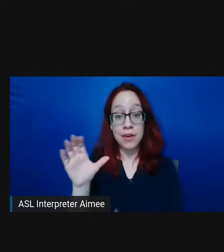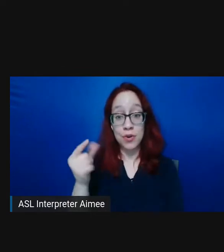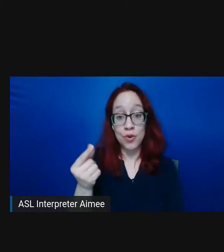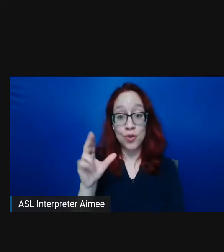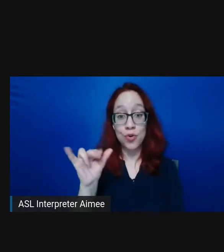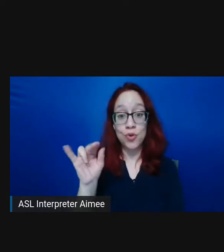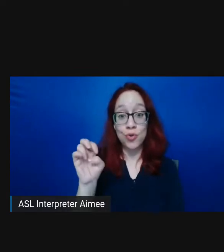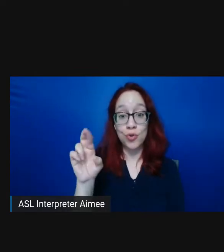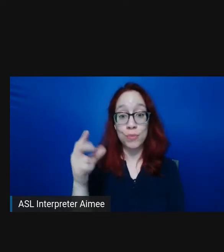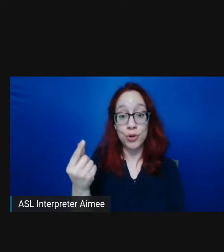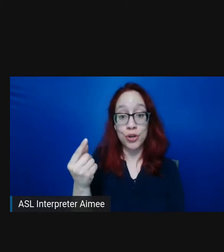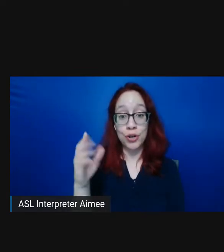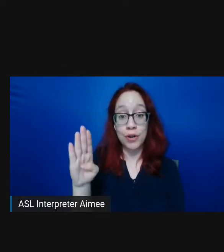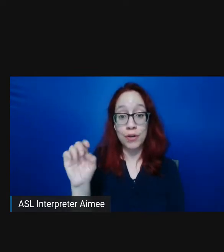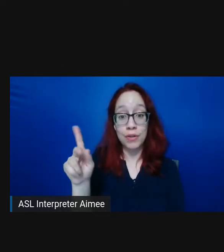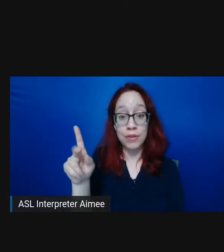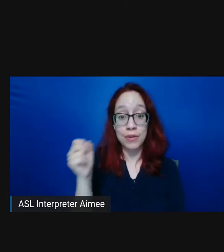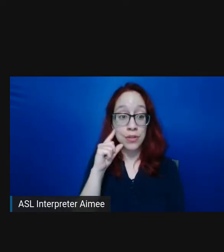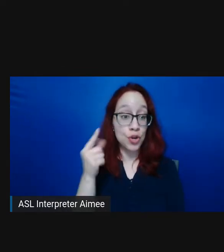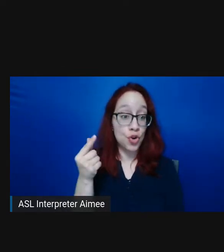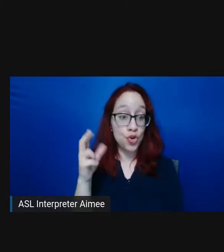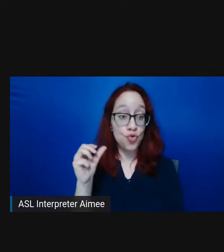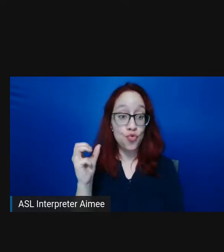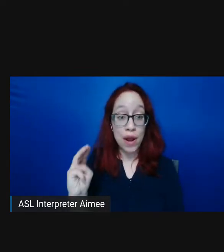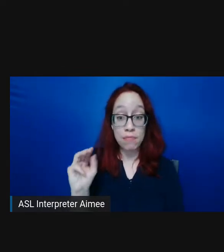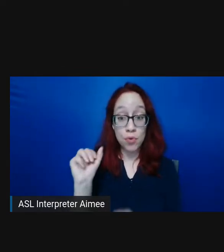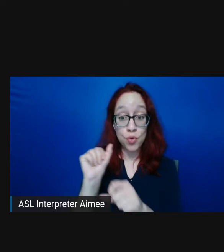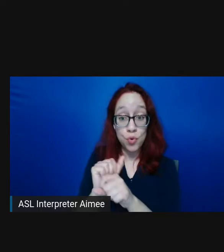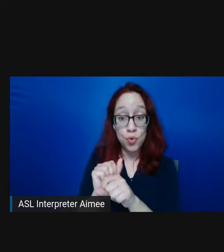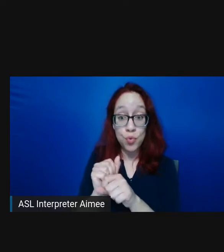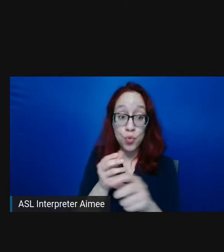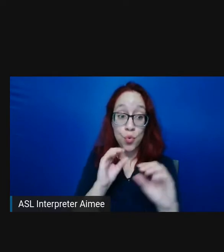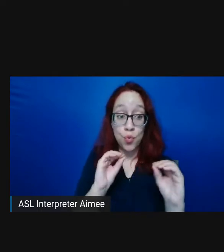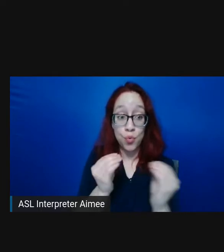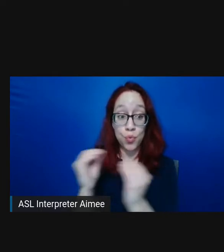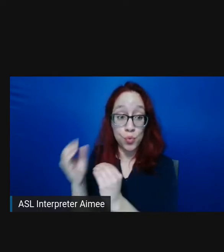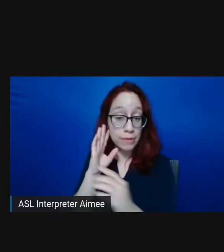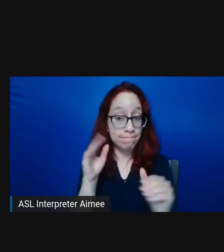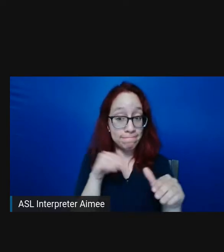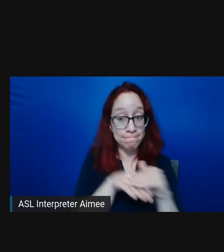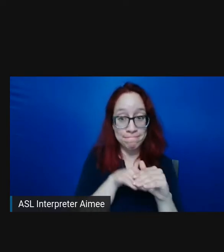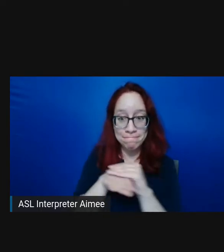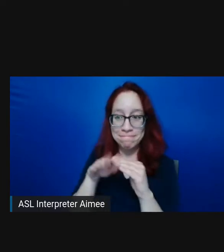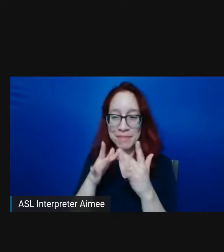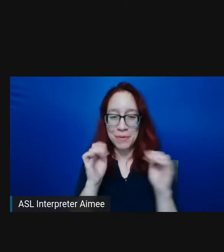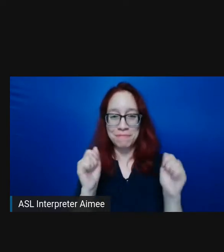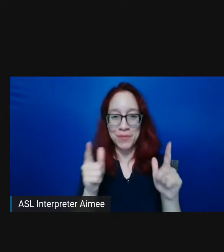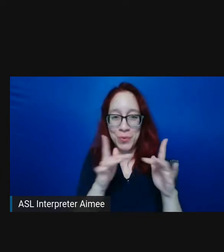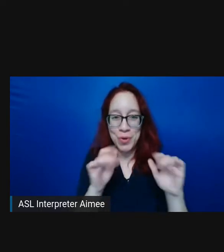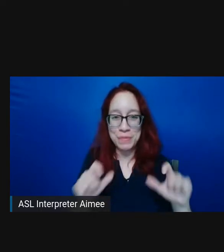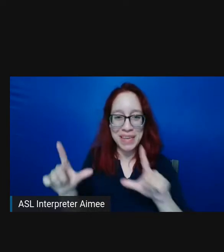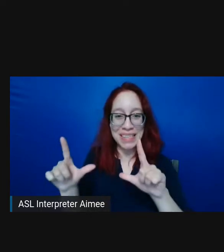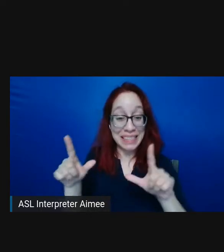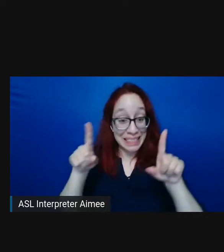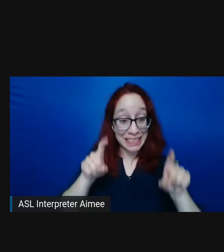Graham works with organizations to help them improve the accessibility of their websites, testing the websites for accessibility,